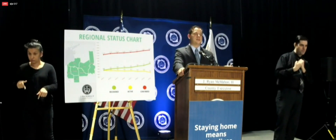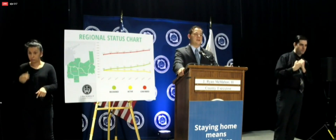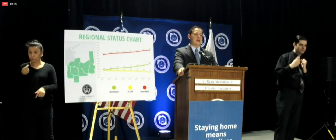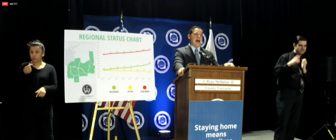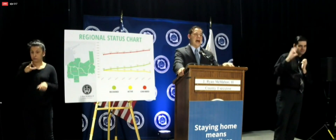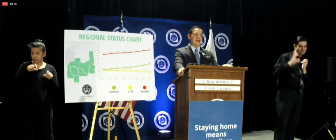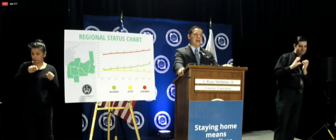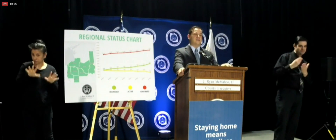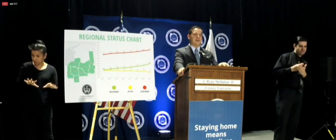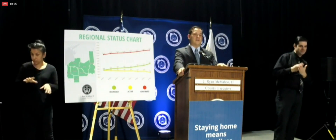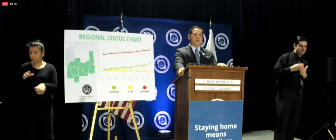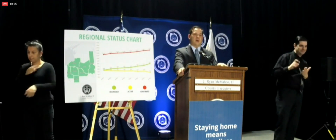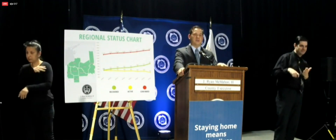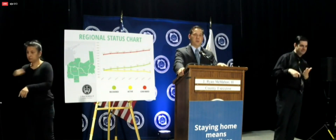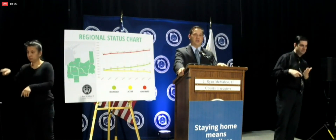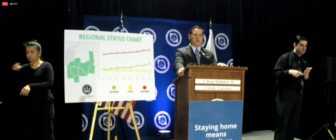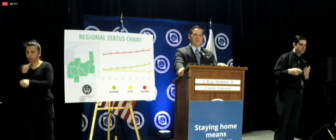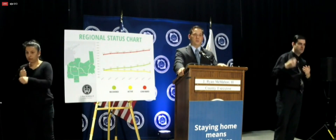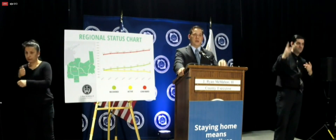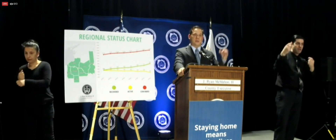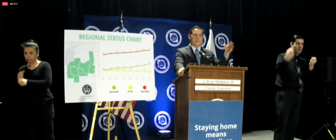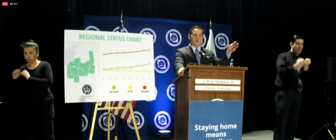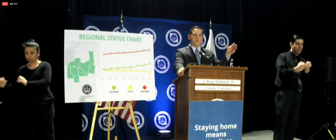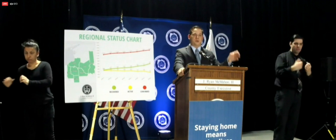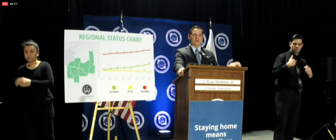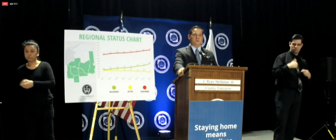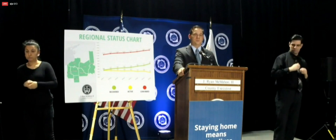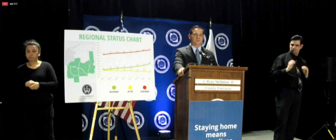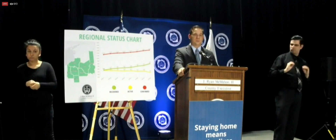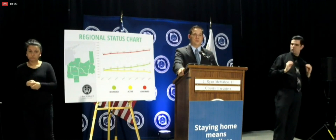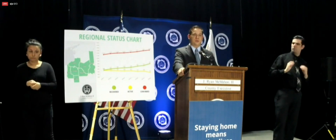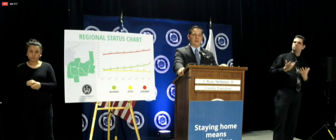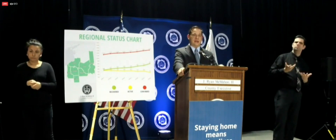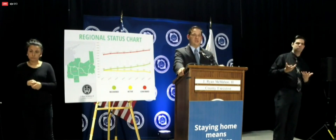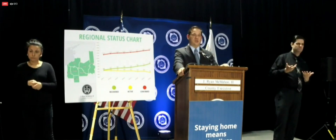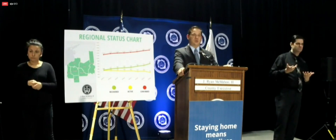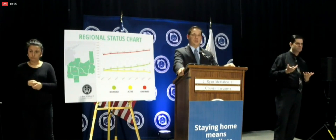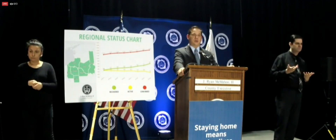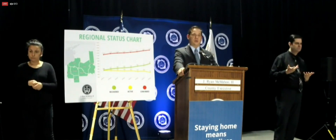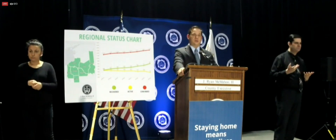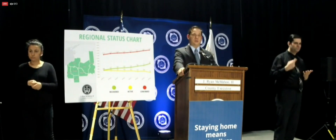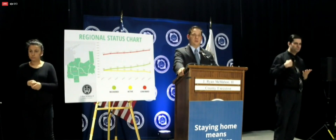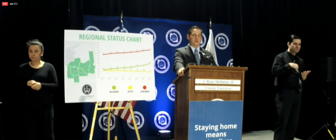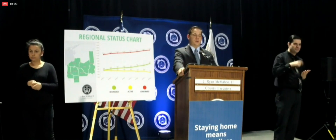THE RELIEF THAT YOU'RE GOING GIVE TO US IS ABOUT KEEPING PEOPLE EMPLOYED. LIKE BUSINESS I HAVE TO HAVE A BALANCED BUDGET.